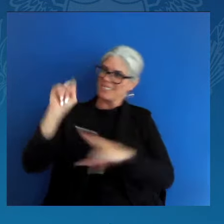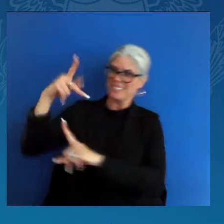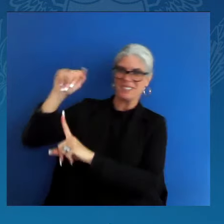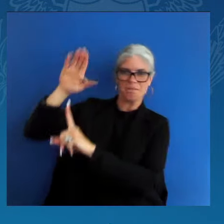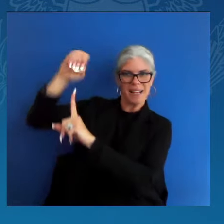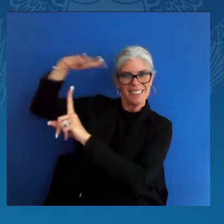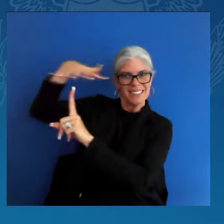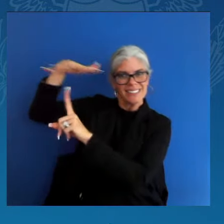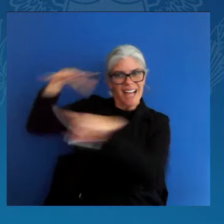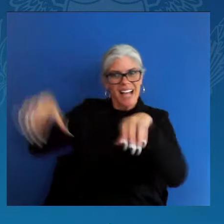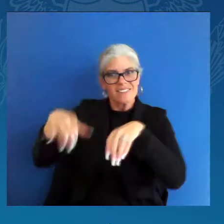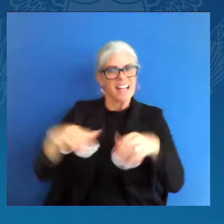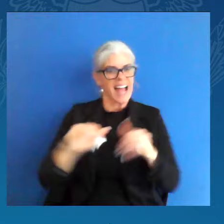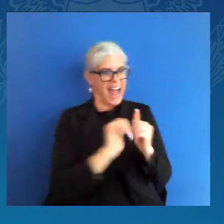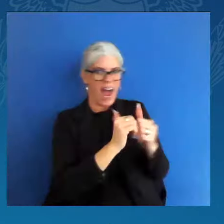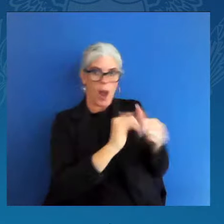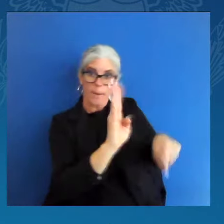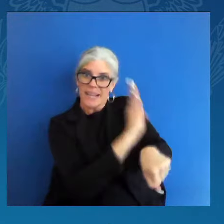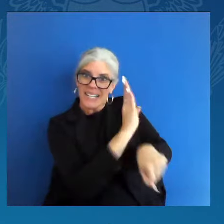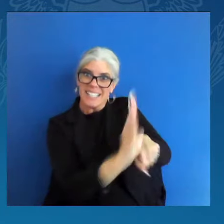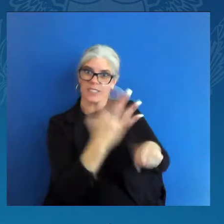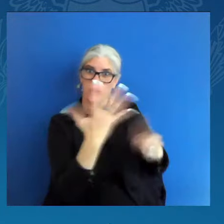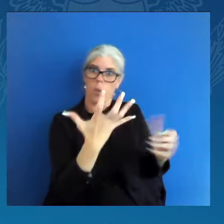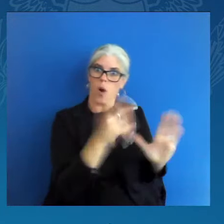cislunar space is a very challenging environment.